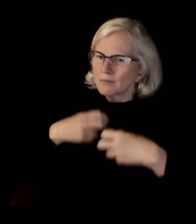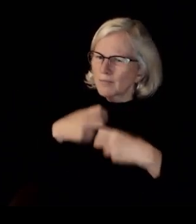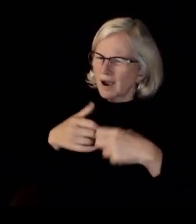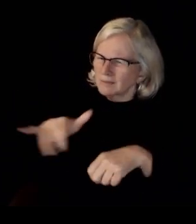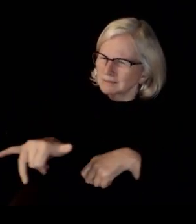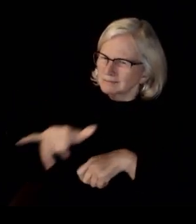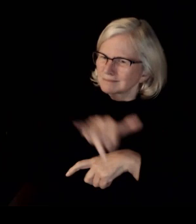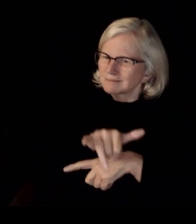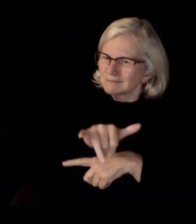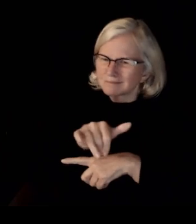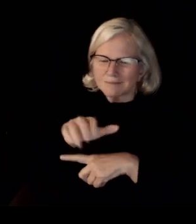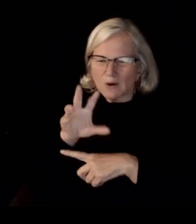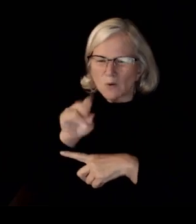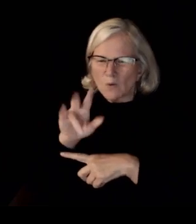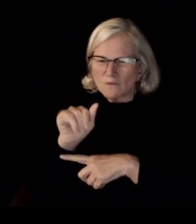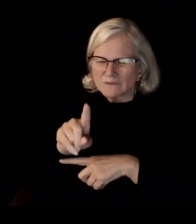Schommer. Mike: Thank you. Operator I think we're ready to take questions.